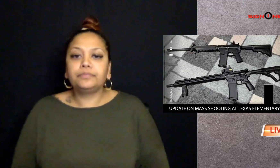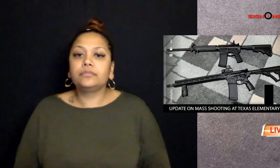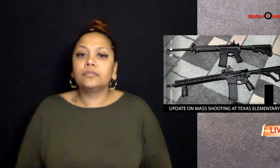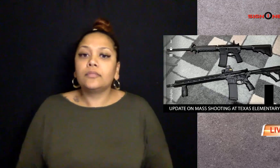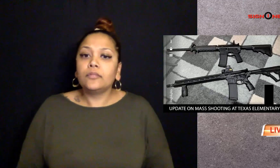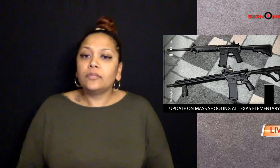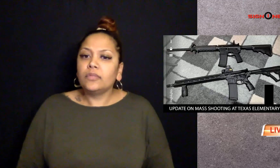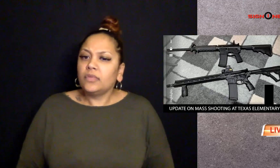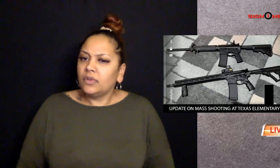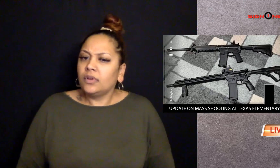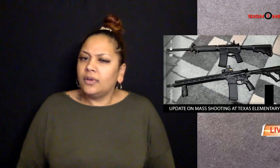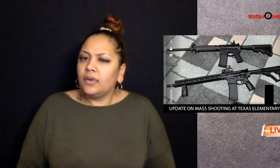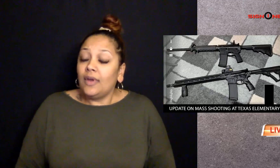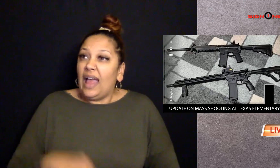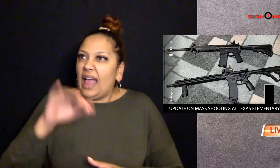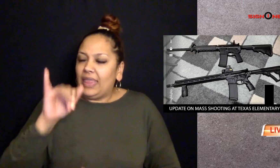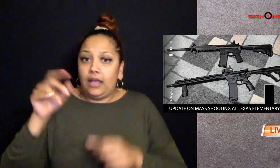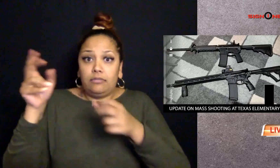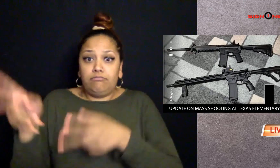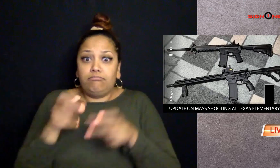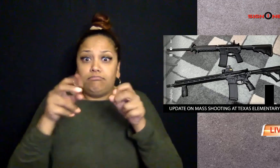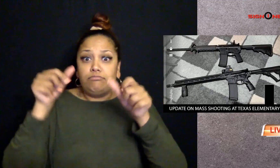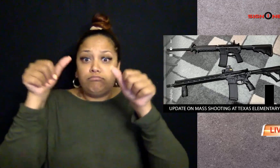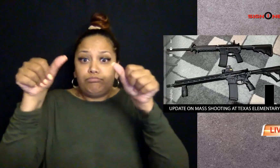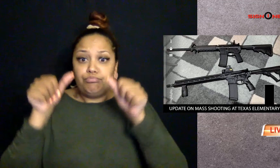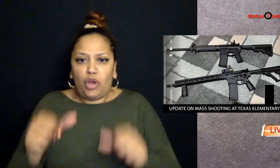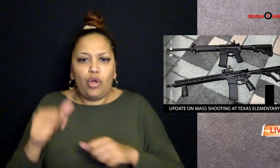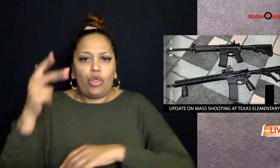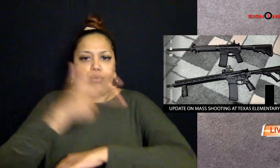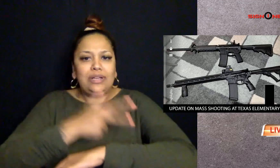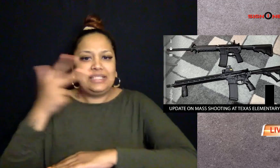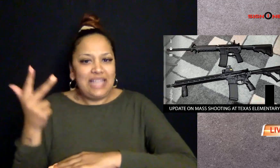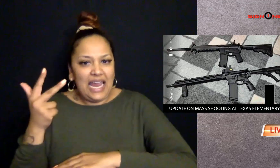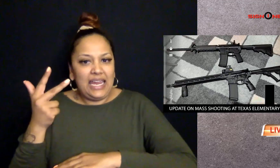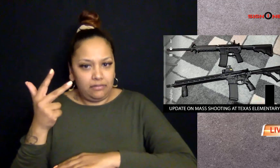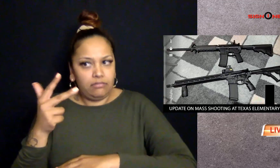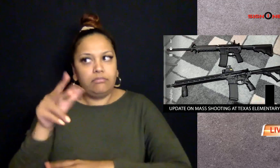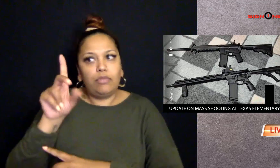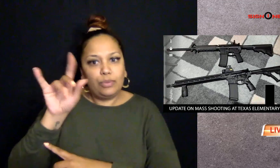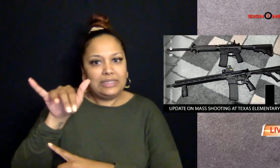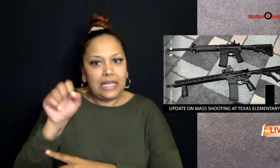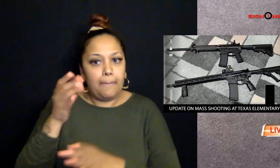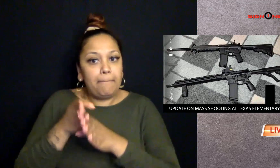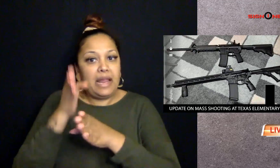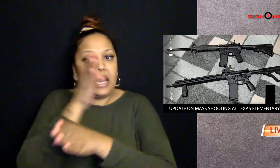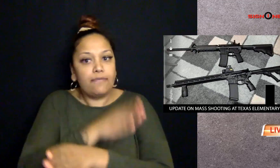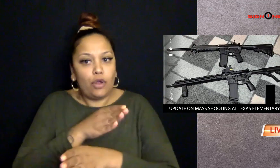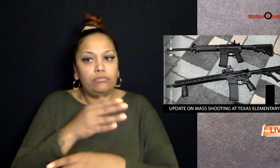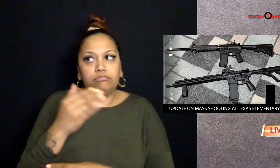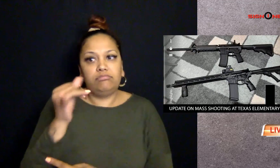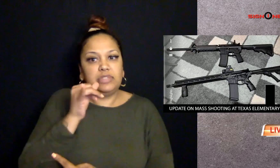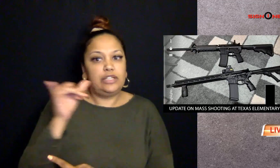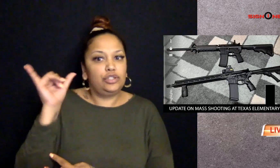to an Instagram account that has now been reportedly connected to the shooter it was